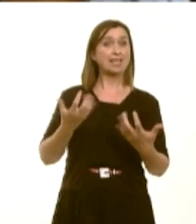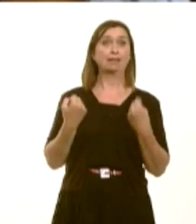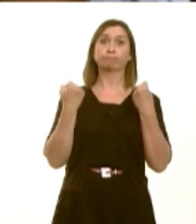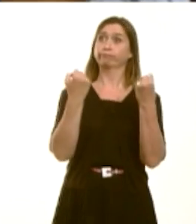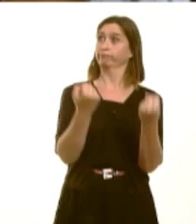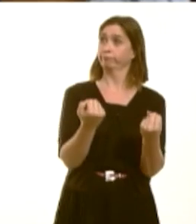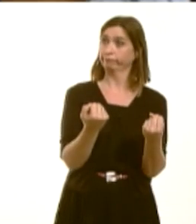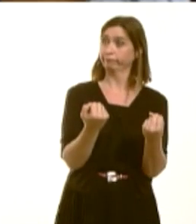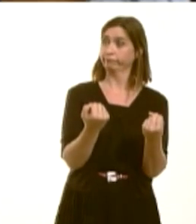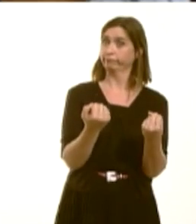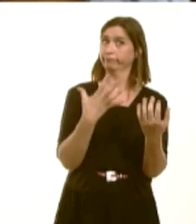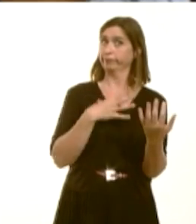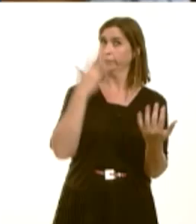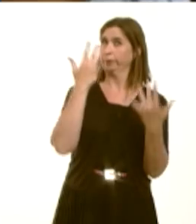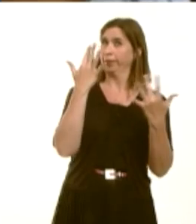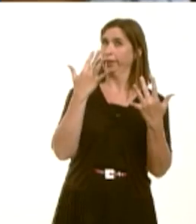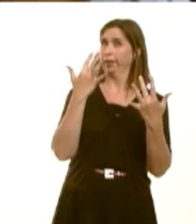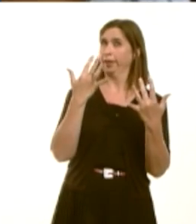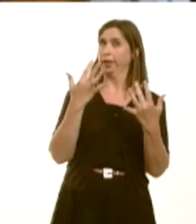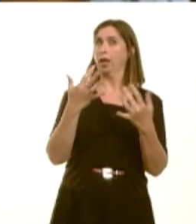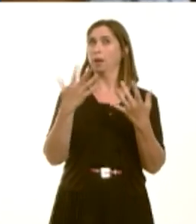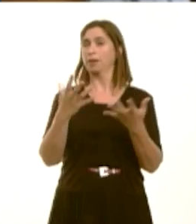of course, against the income that the tolls themselves produce.